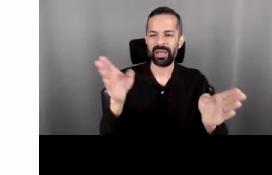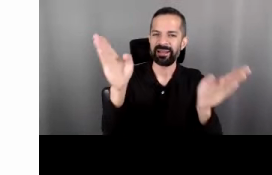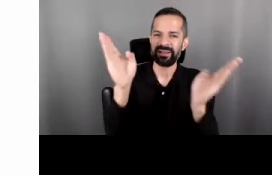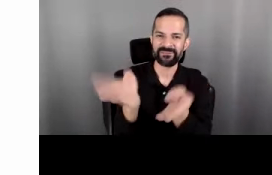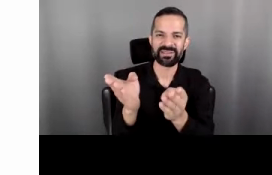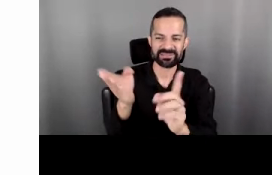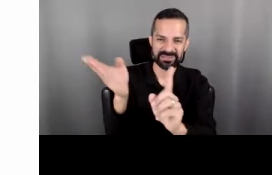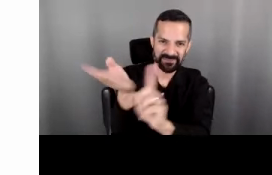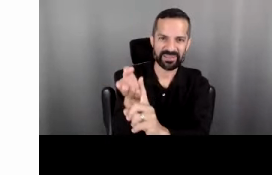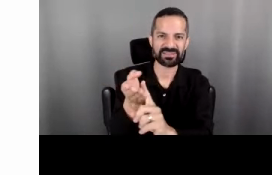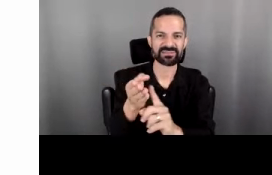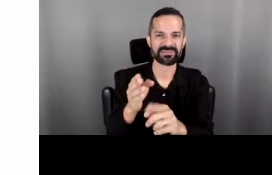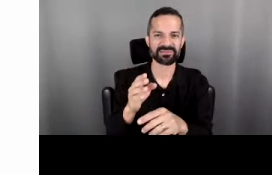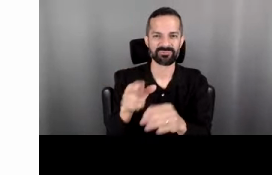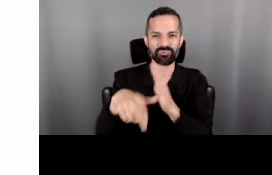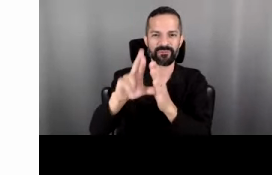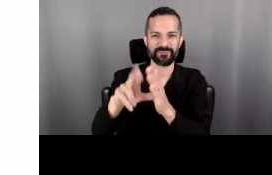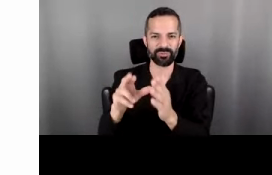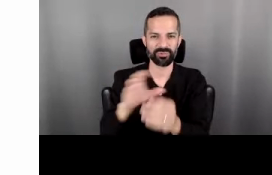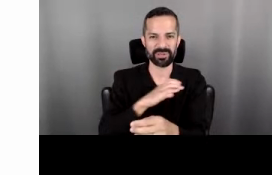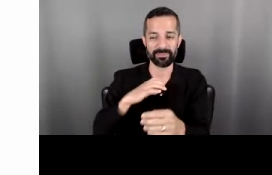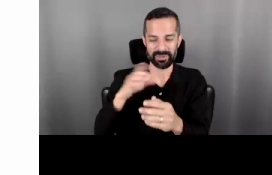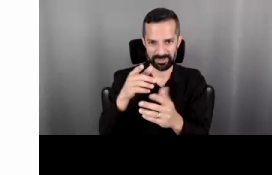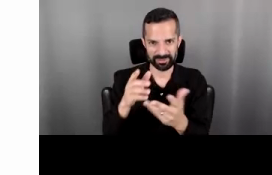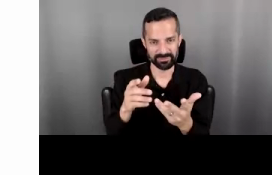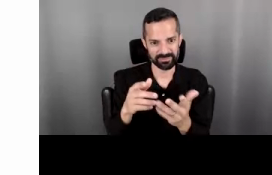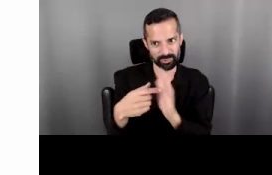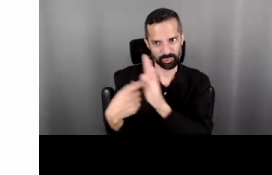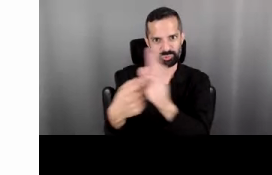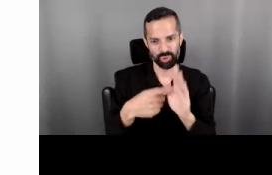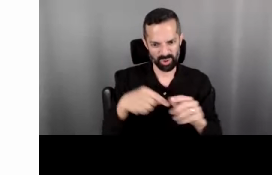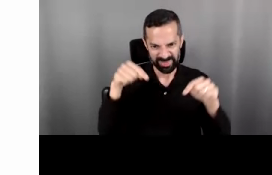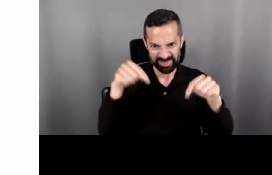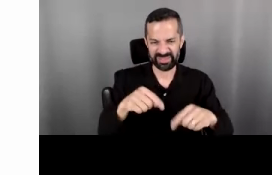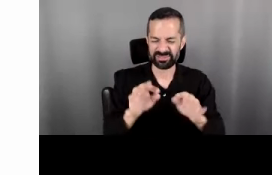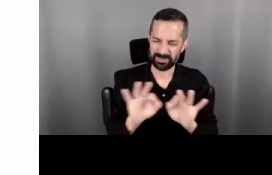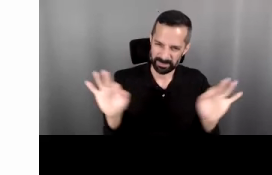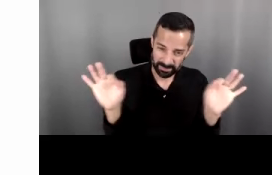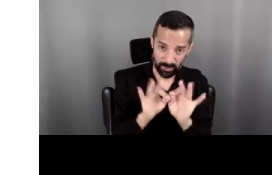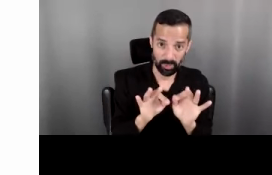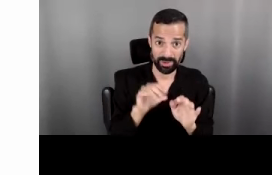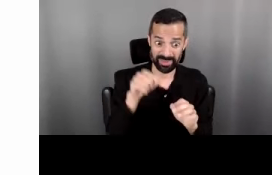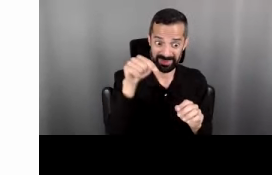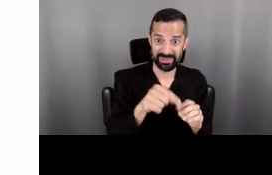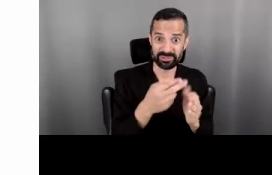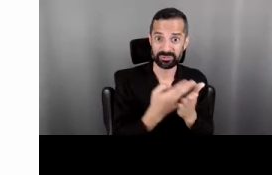for what would positively differentiate the given resource request from others.